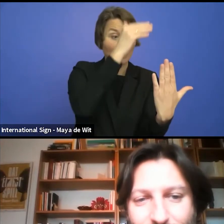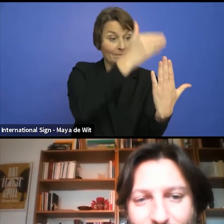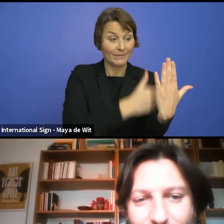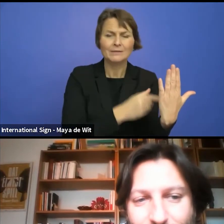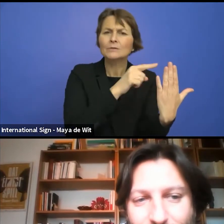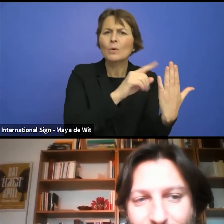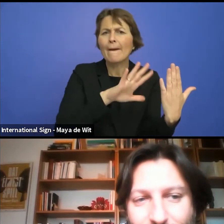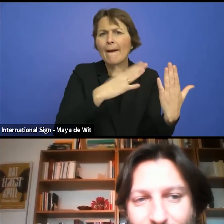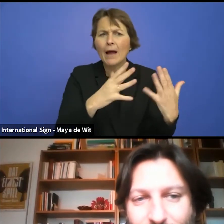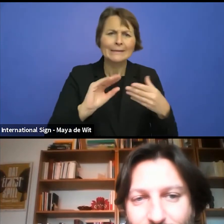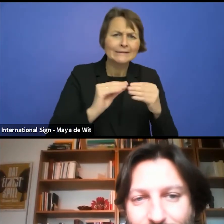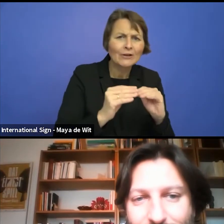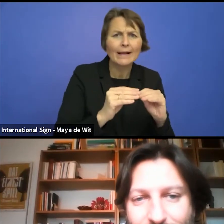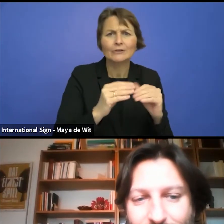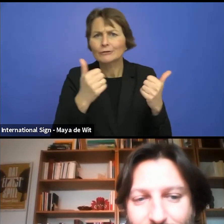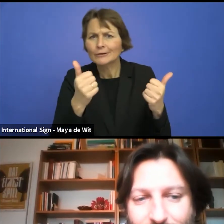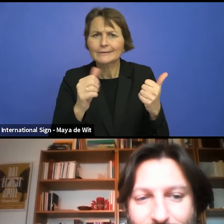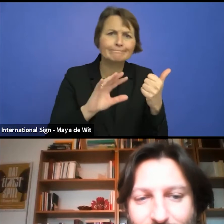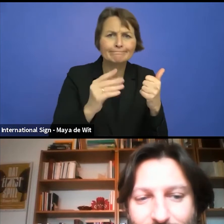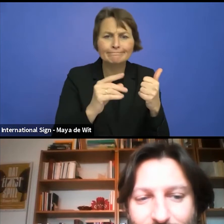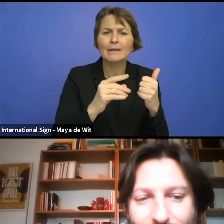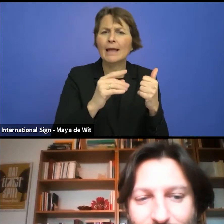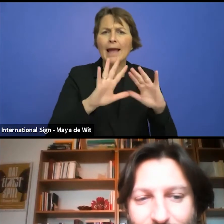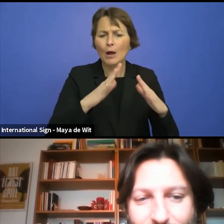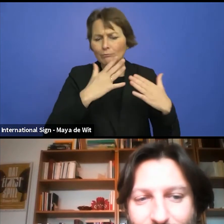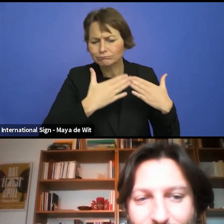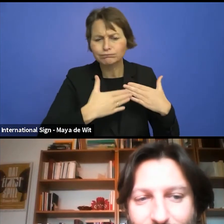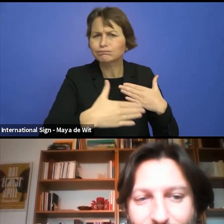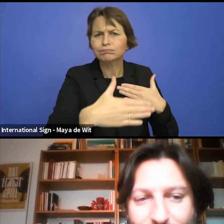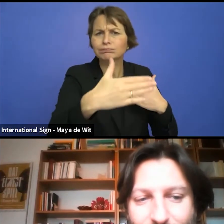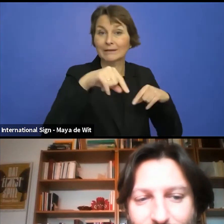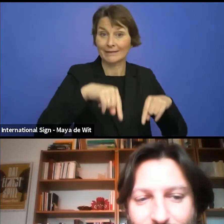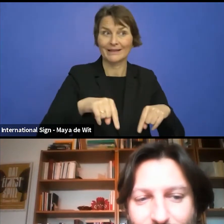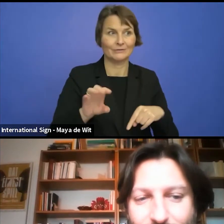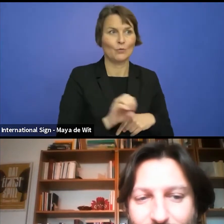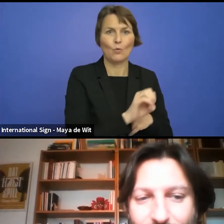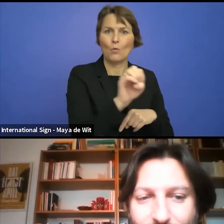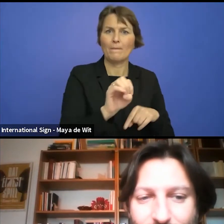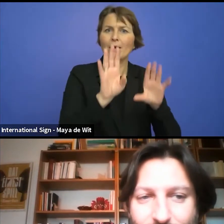for theater and performing arts in today's Europe. Our first and foremost conclusion is